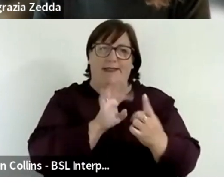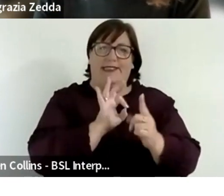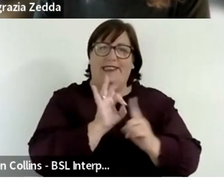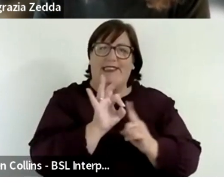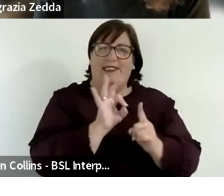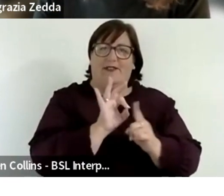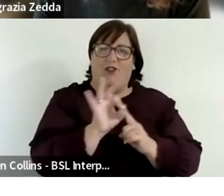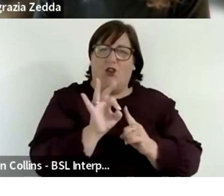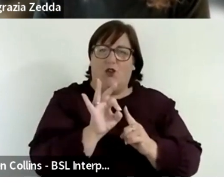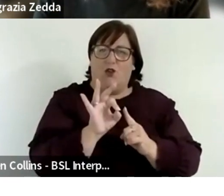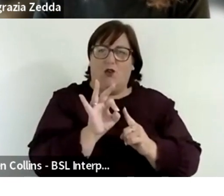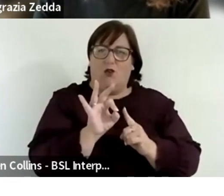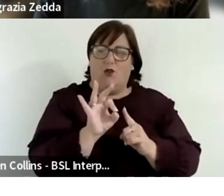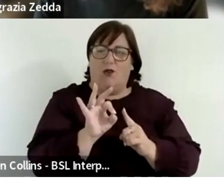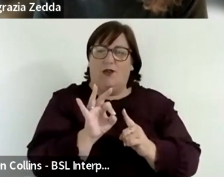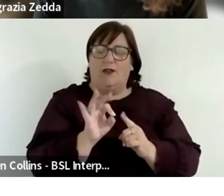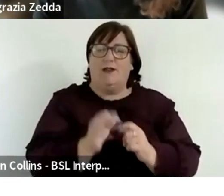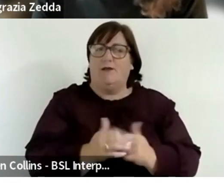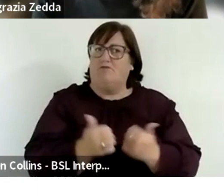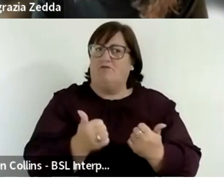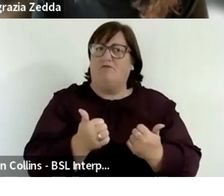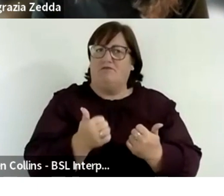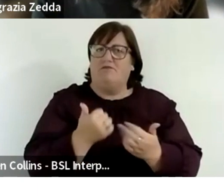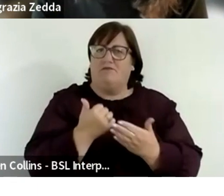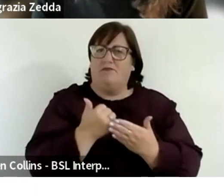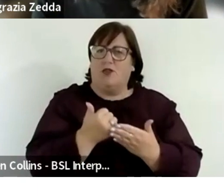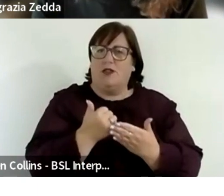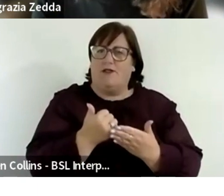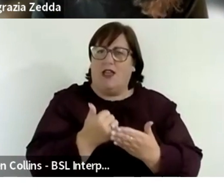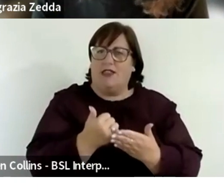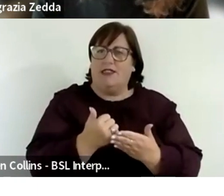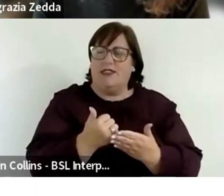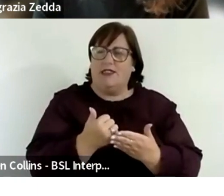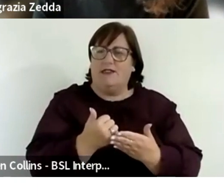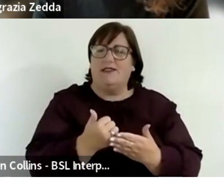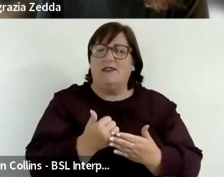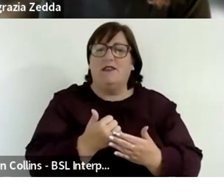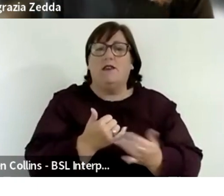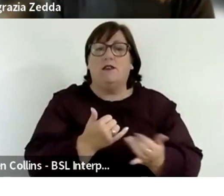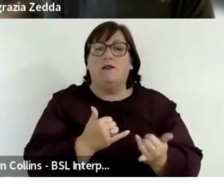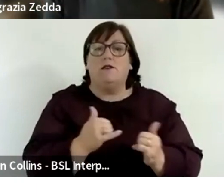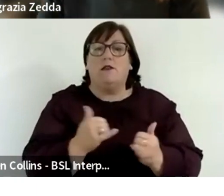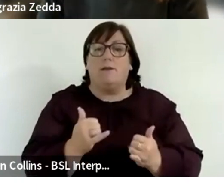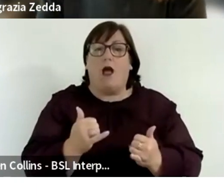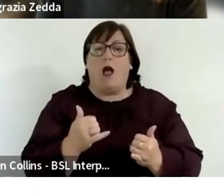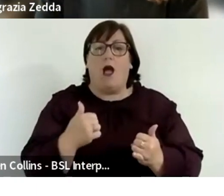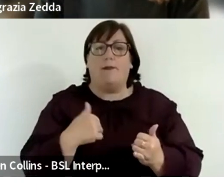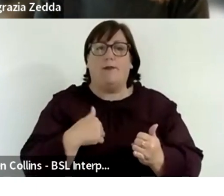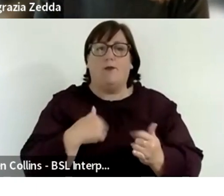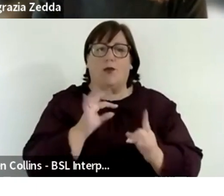That is really good advice, because often when we are interviewing, I think everyone has been through that